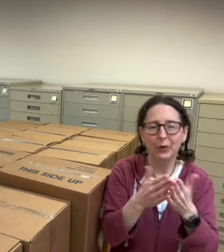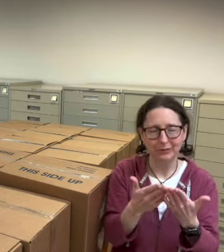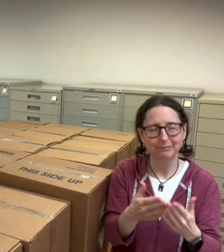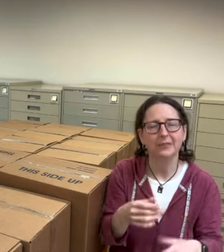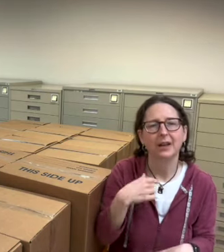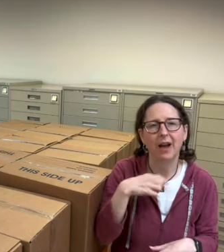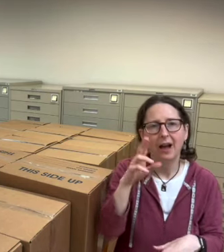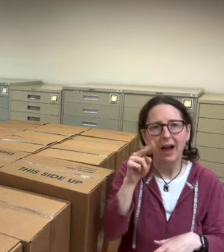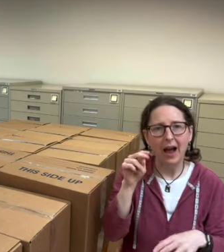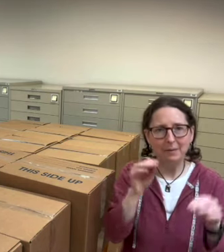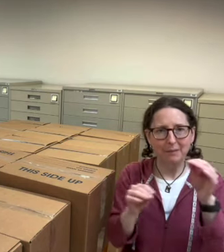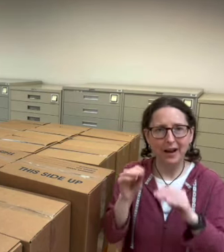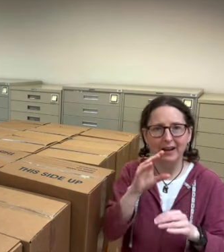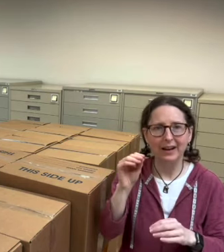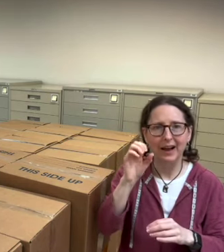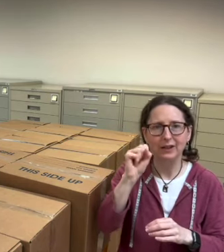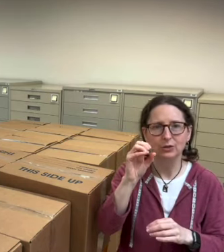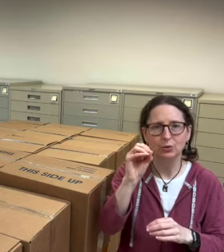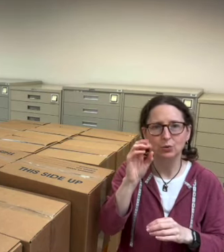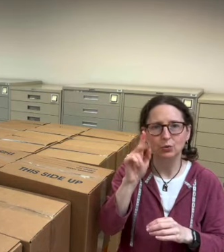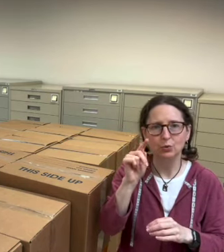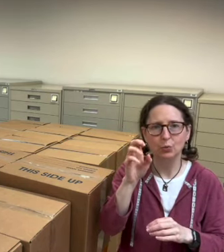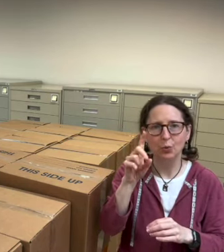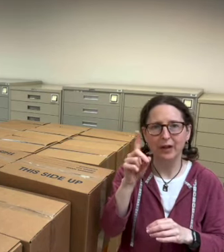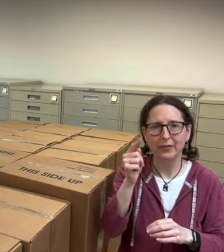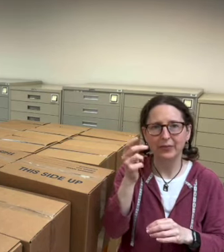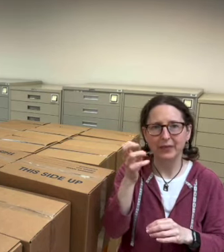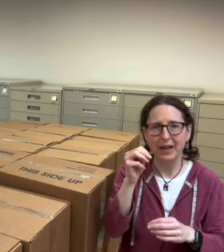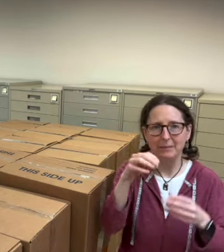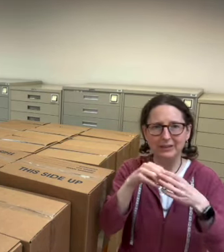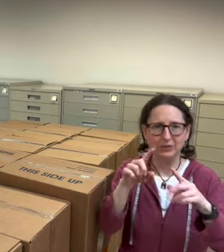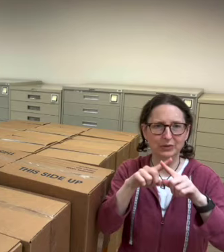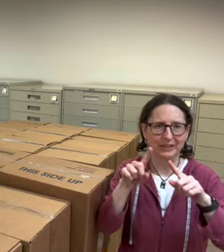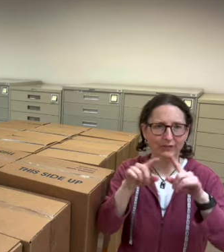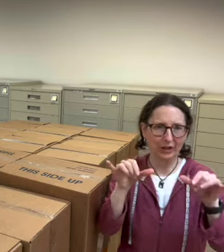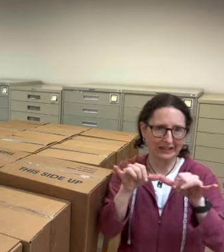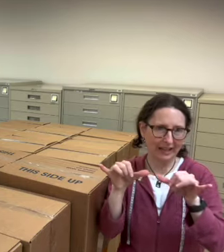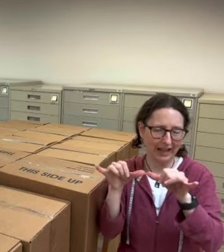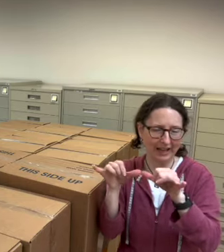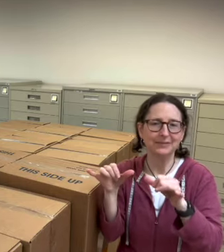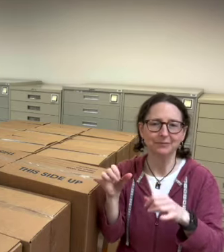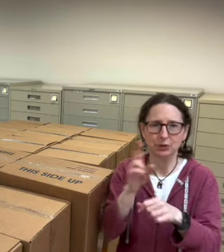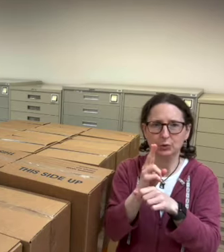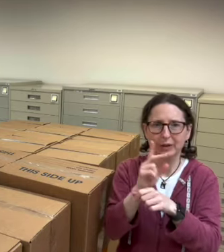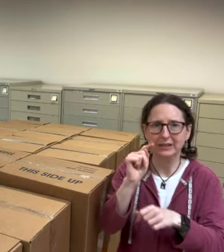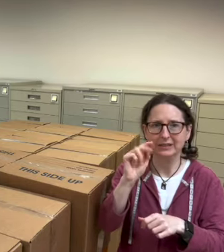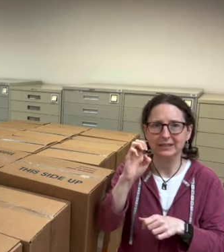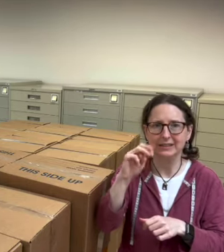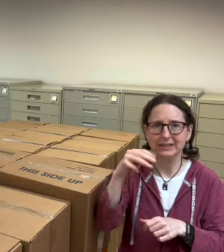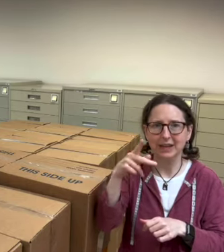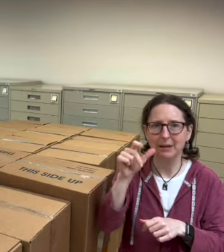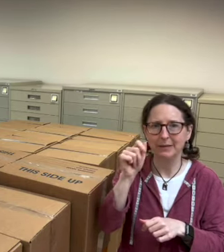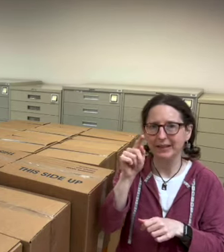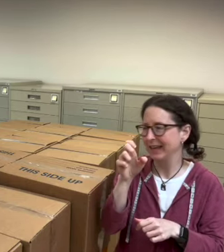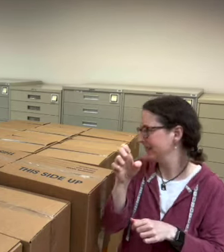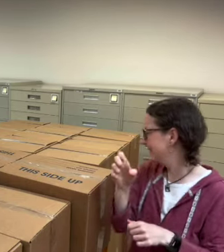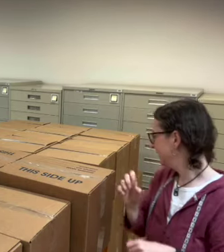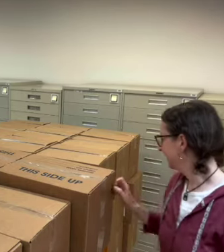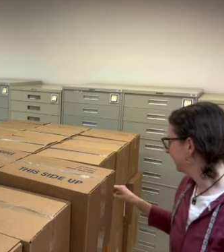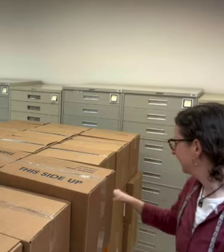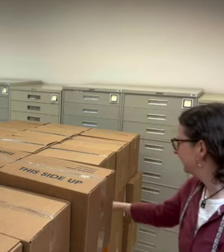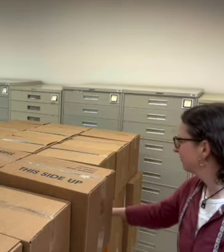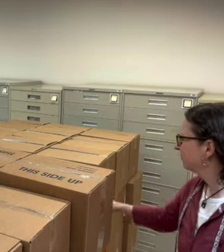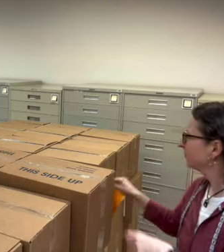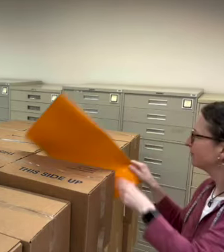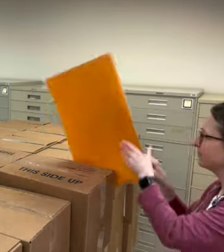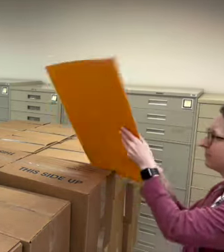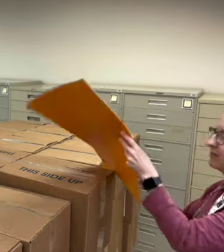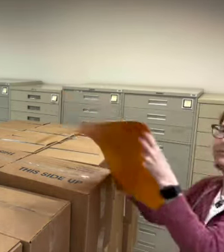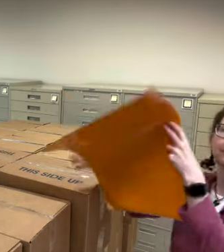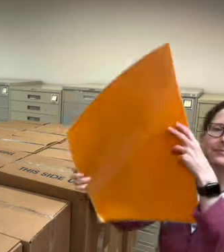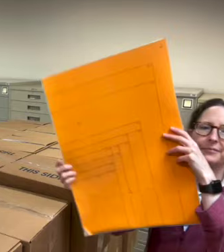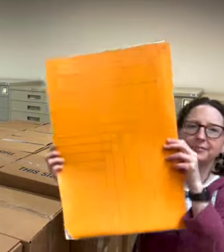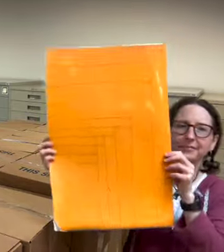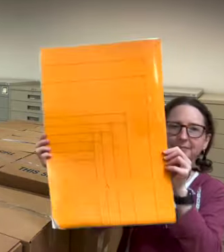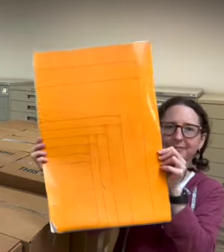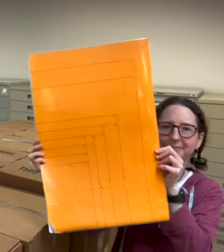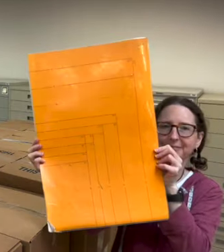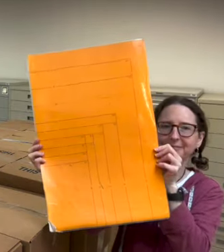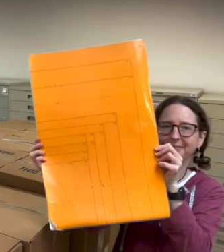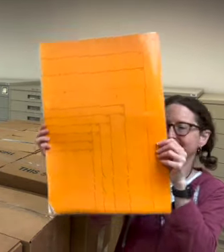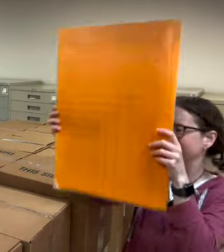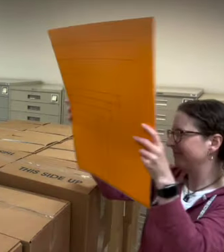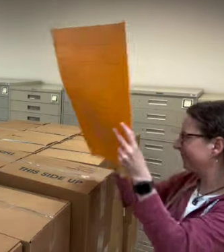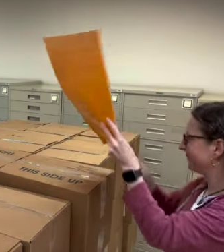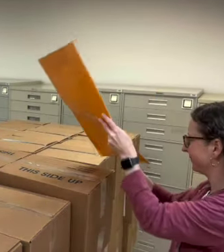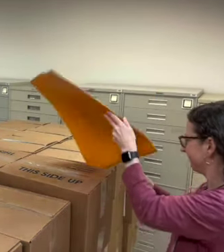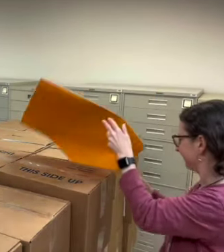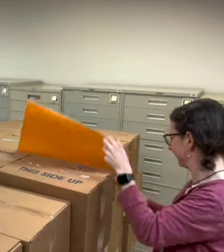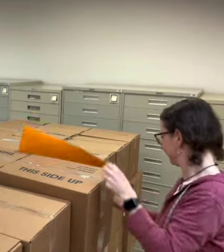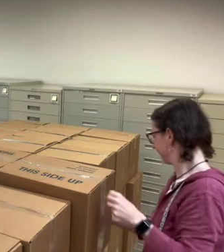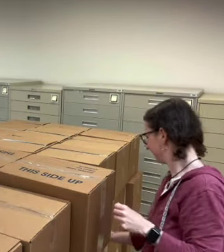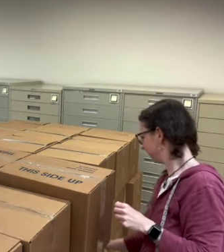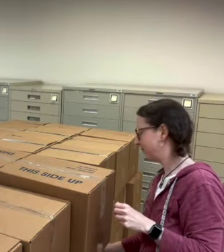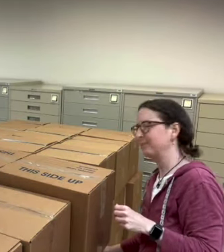books i unpacked and sorted them into different sizes using this template